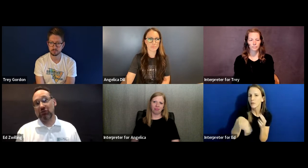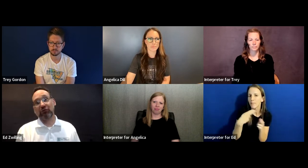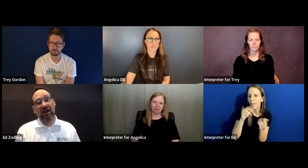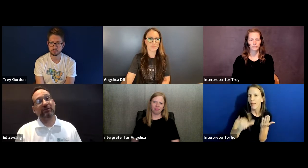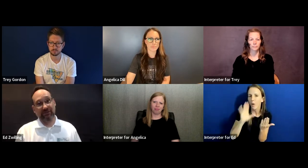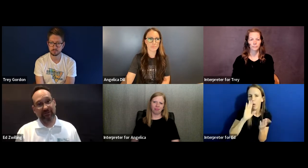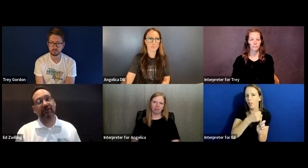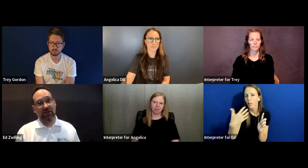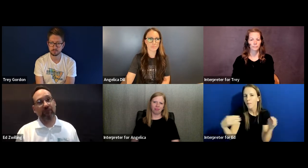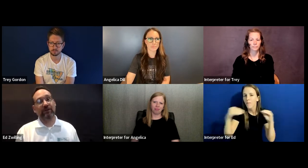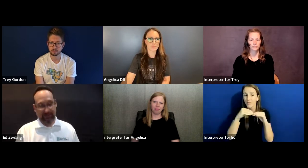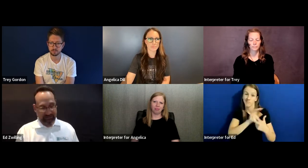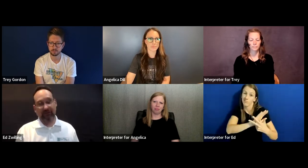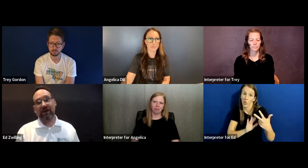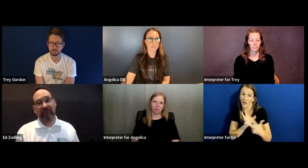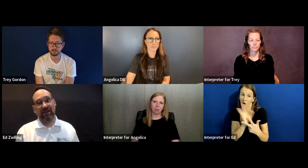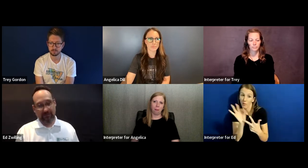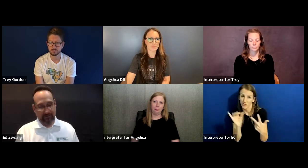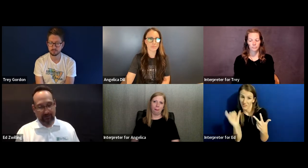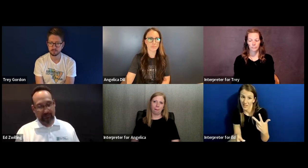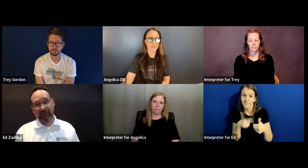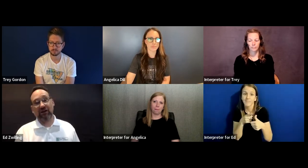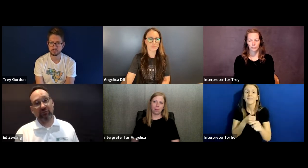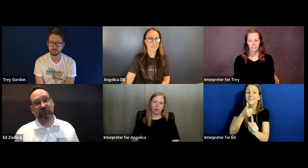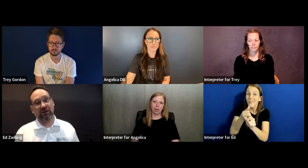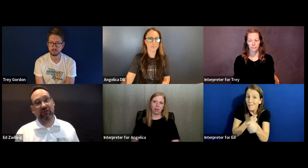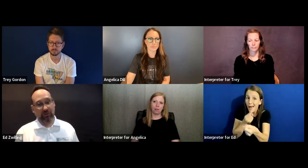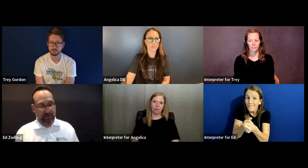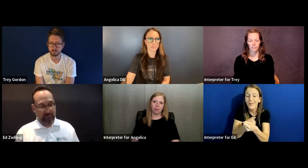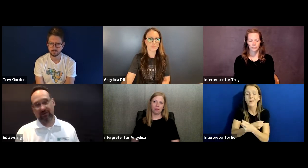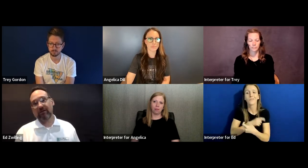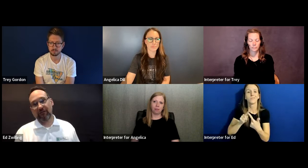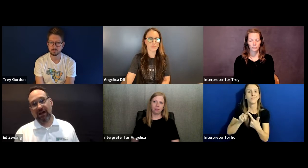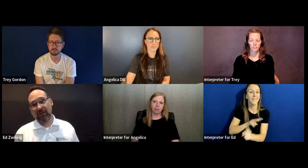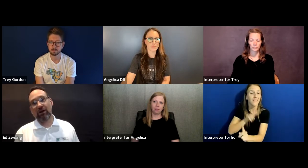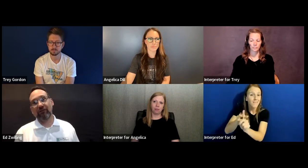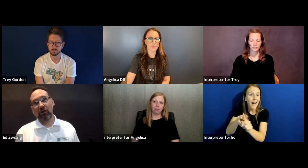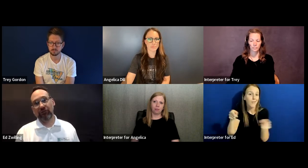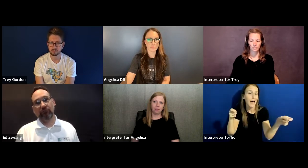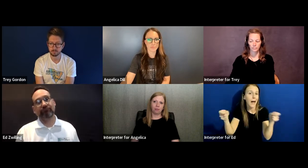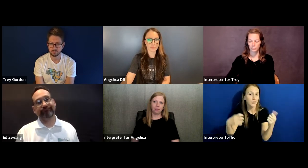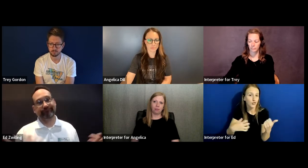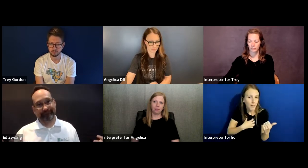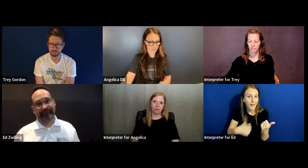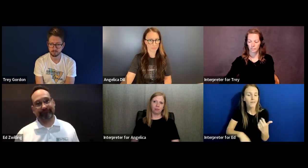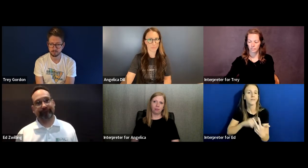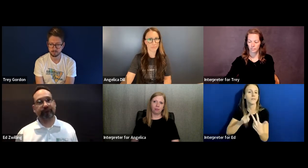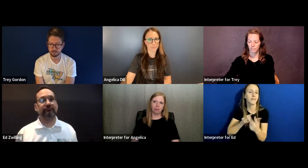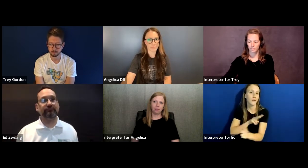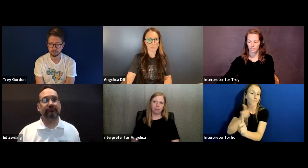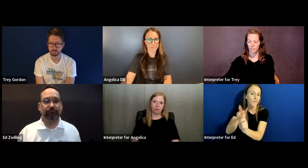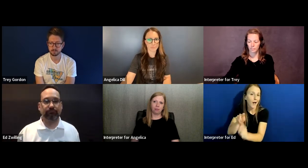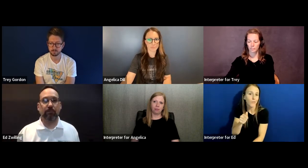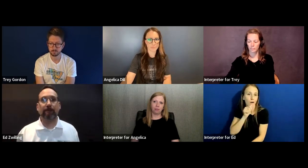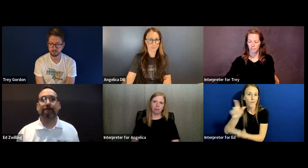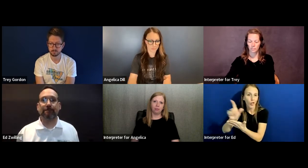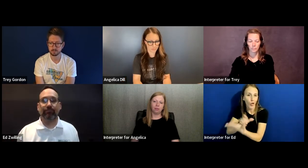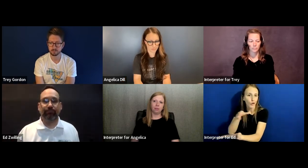three options you know is self-advocate file administrative complaint file a private lawsuit